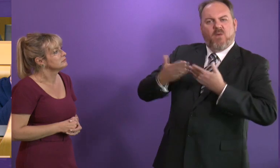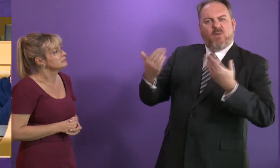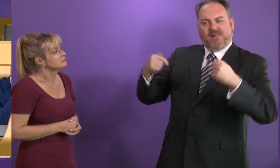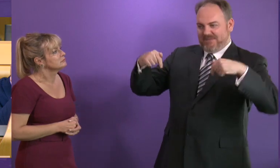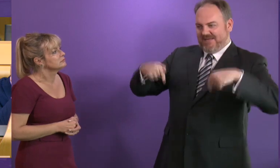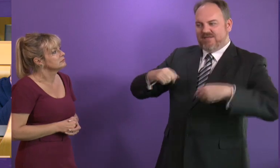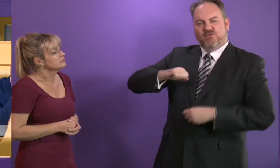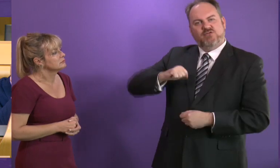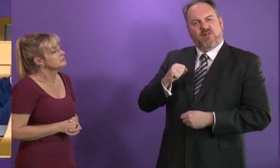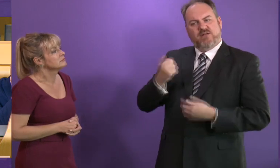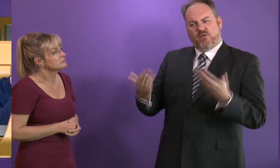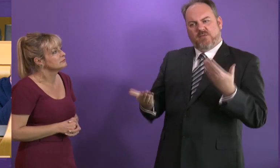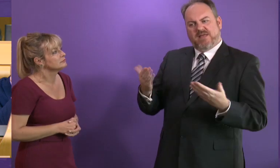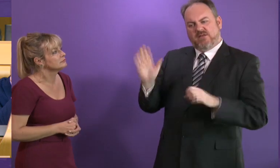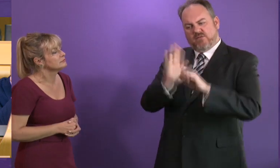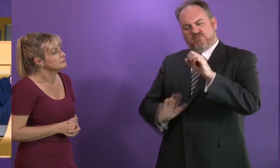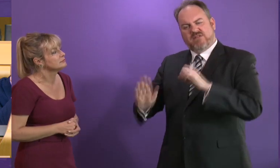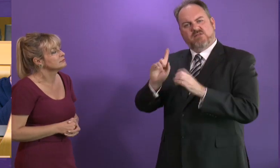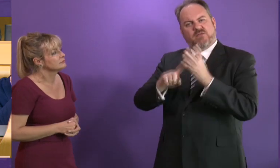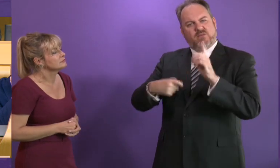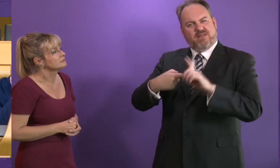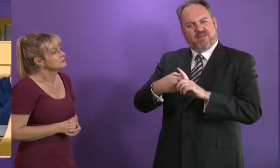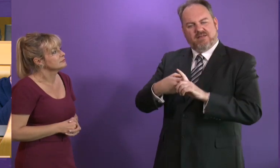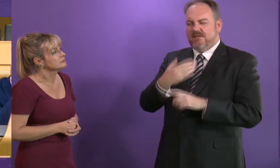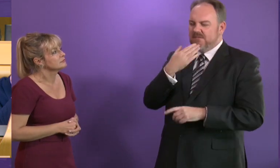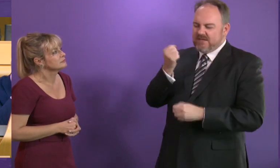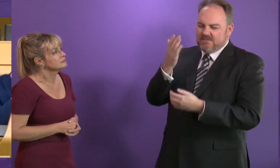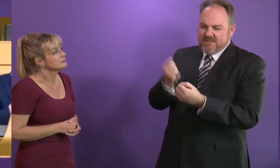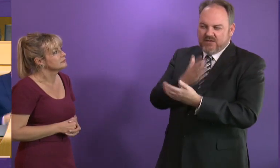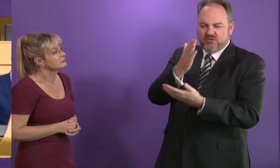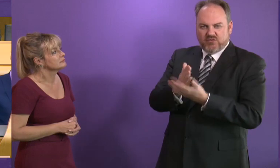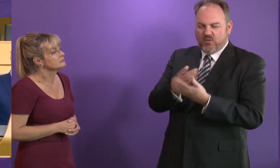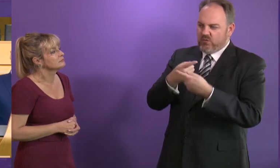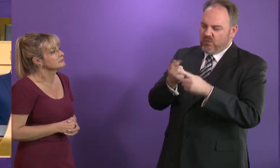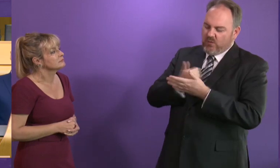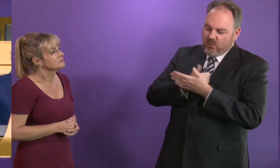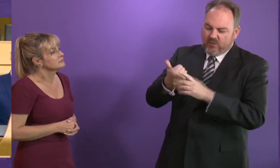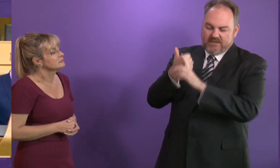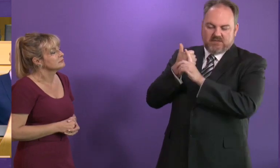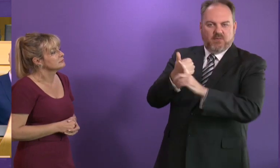reiterate that her Government will always stand up for the rights of EU nationals living in Scotland?